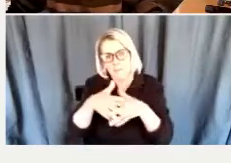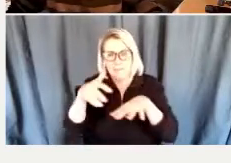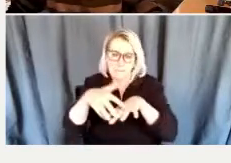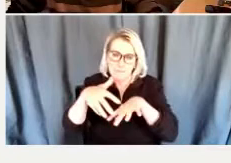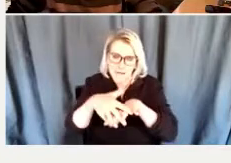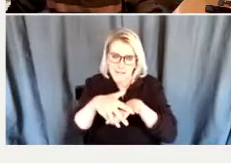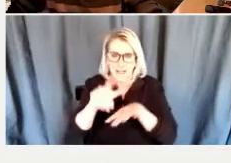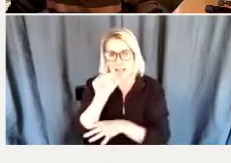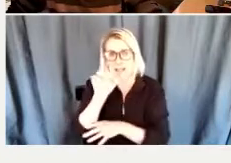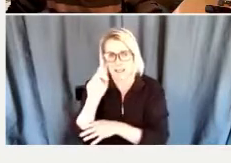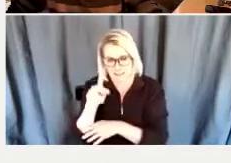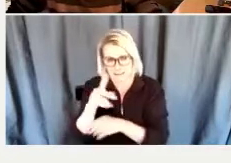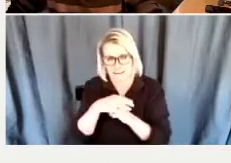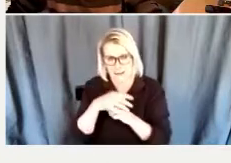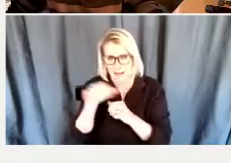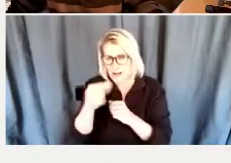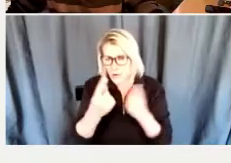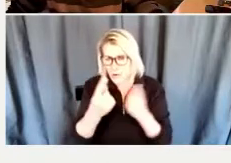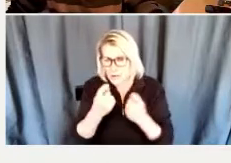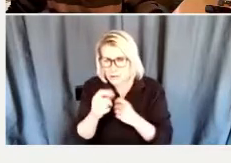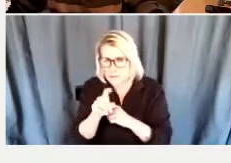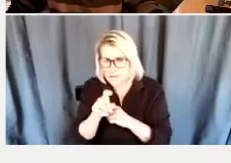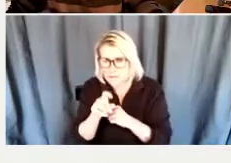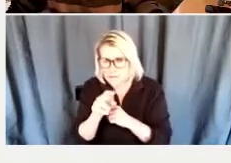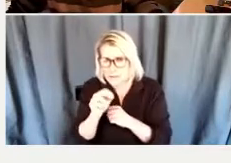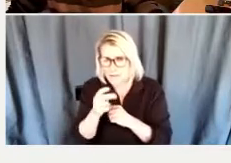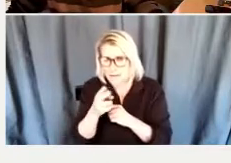questions? 14:22:42 >> NATHAN: No. There's no other questions